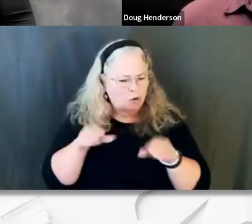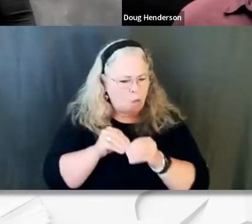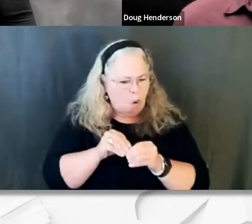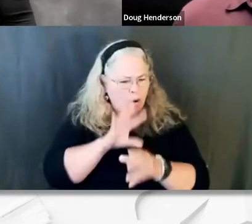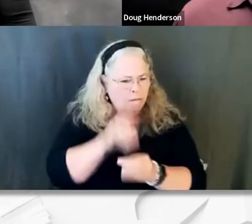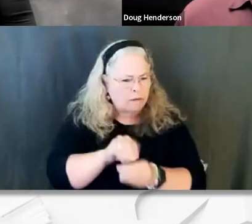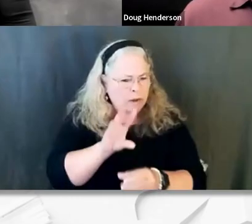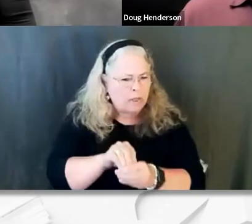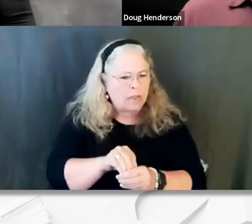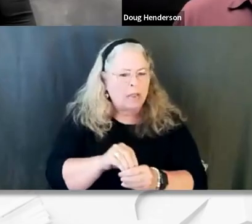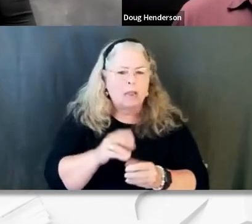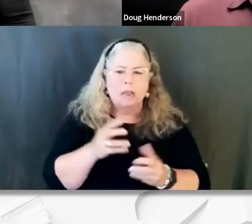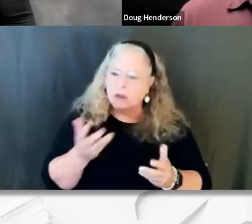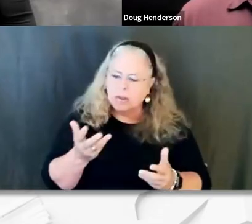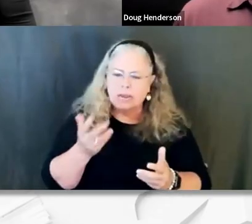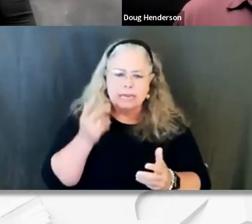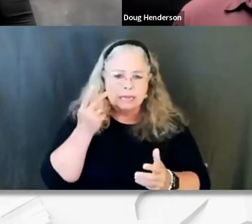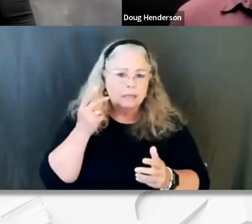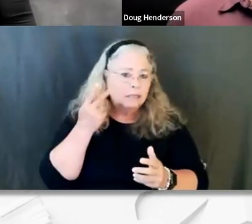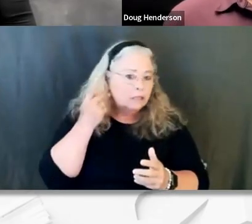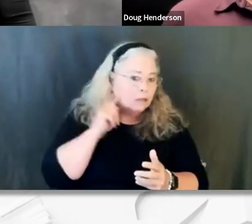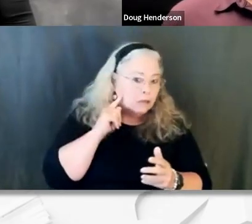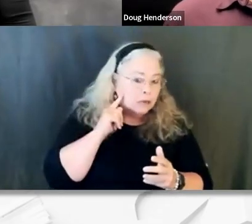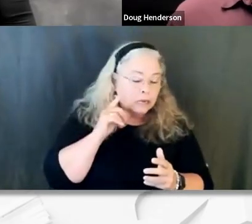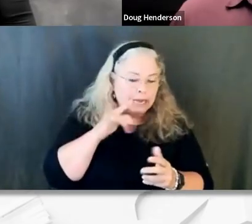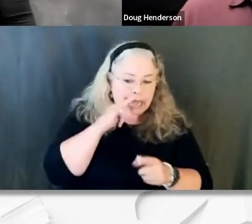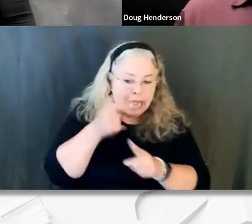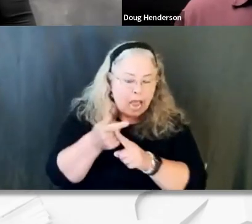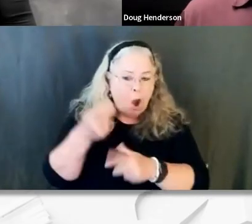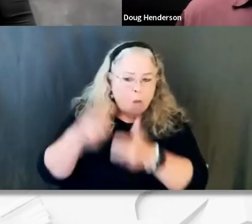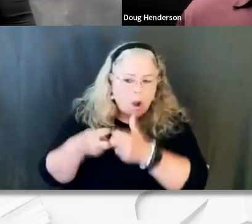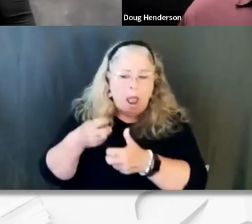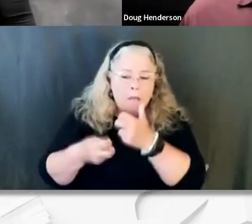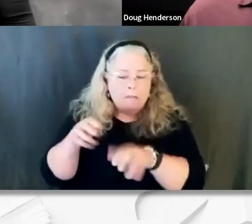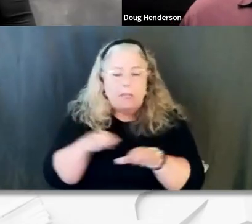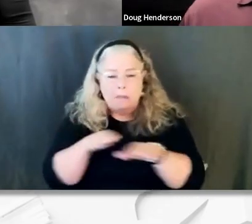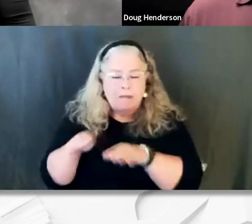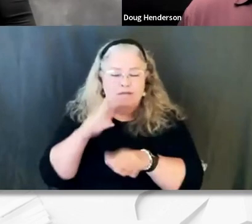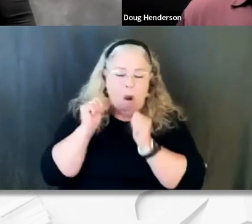to add like hearing about a kid who's a problem has been a problem for every single teacher is